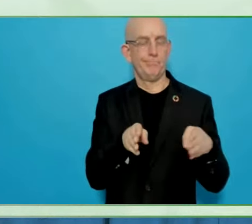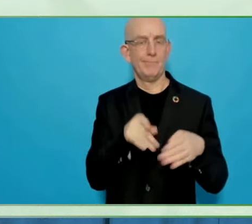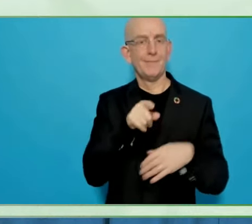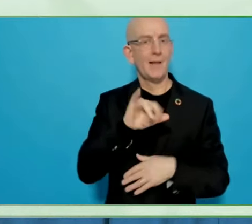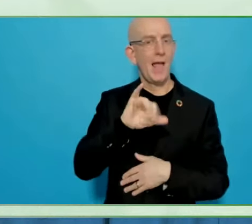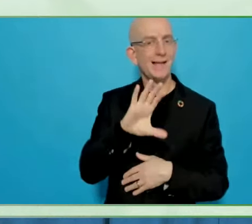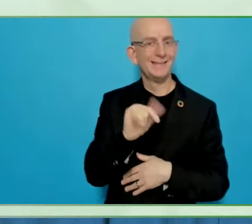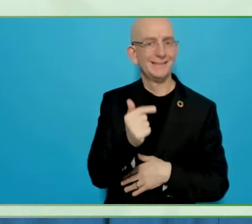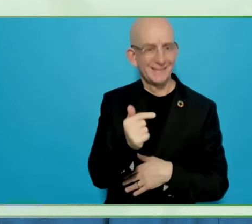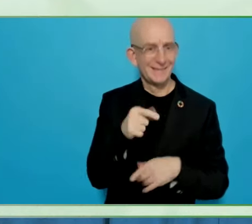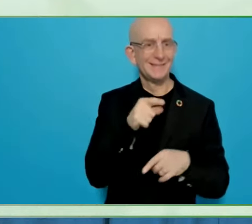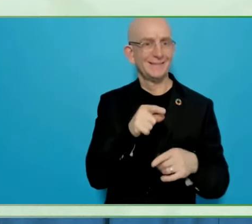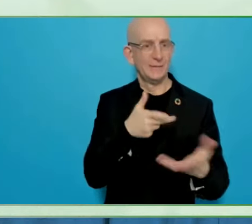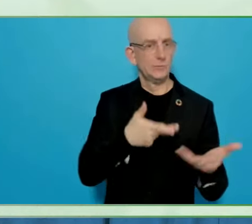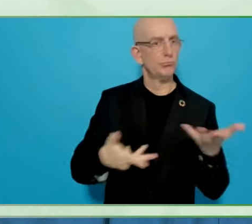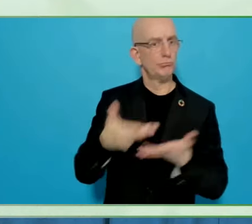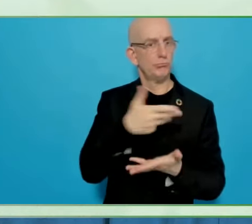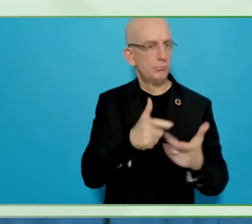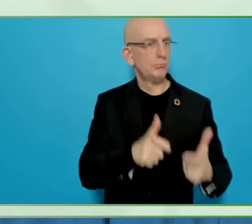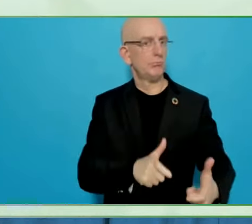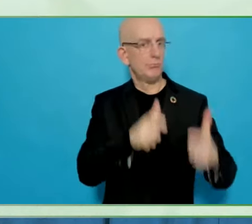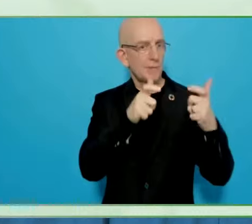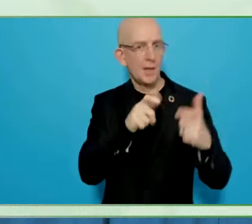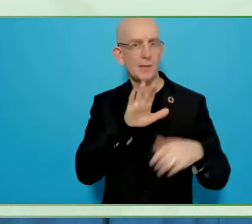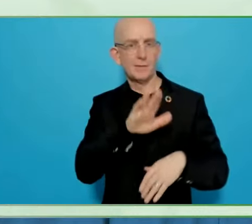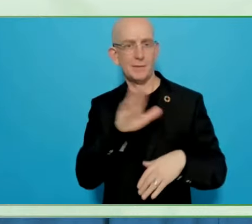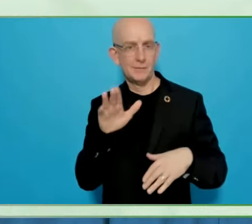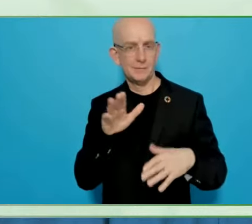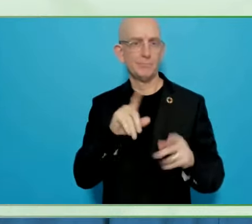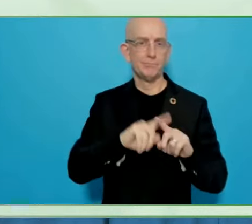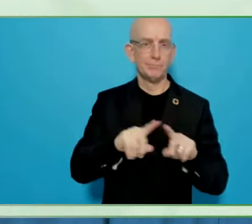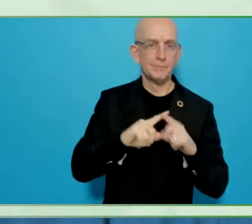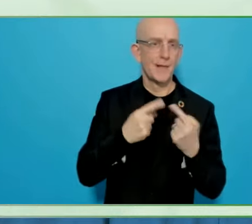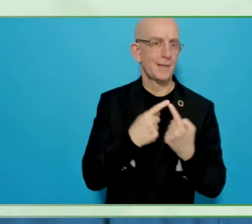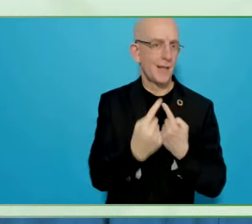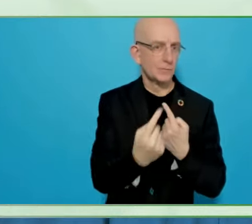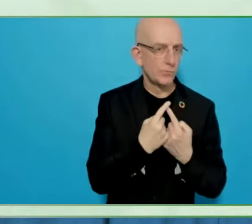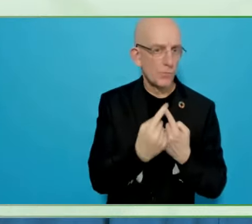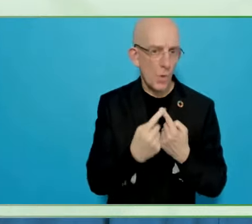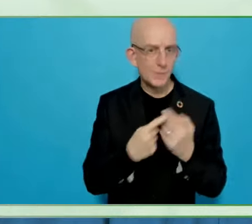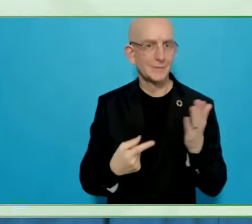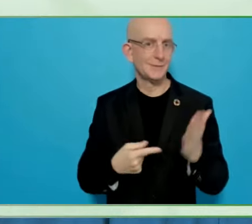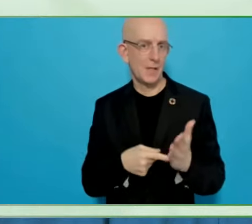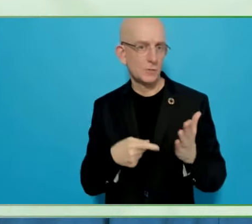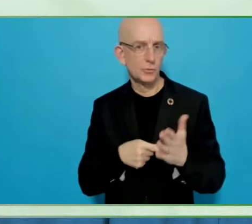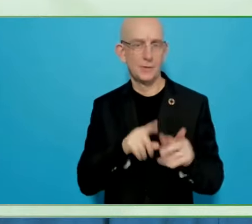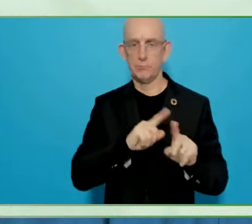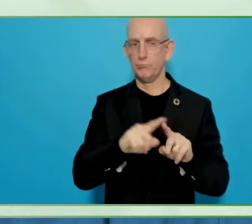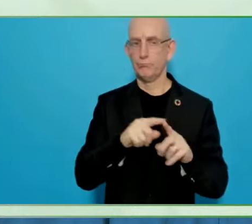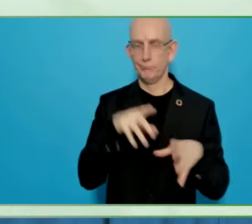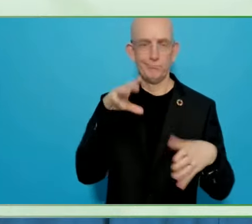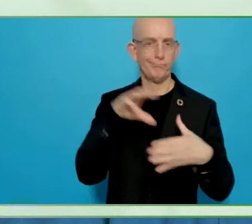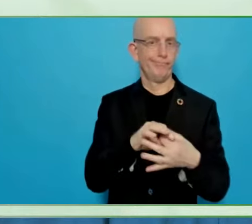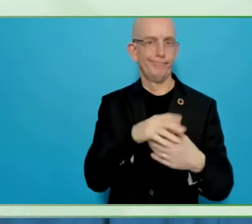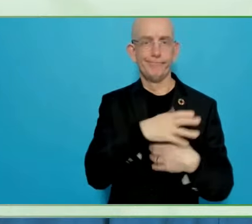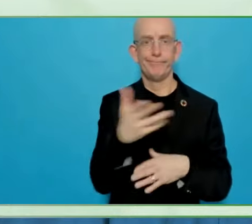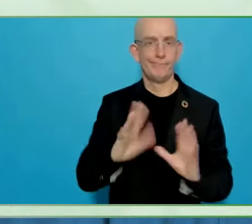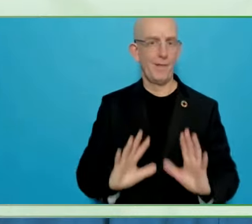It is about training but also learning and standards, as standards in the sense of supporting the organisation we have